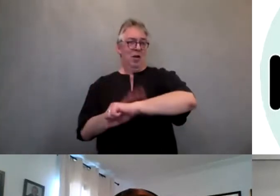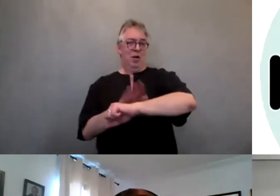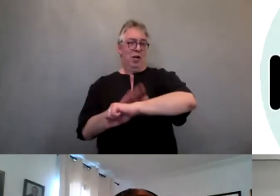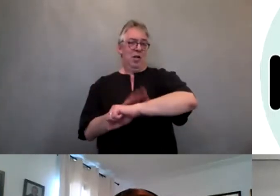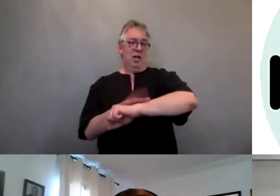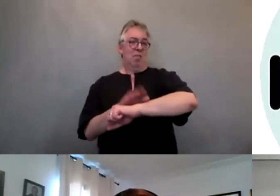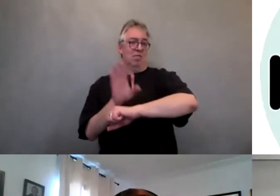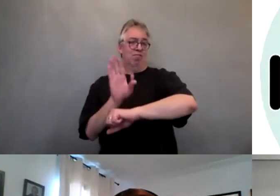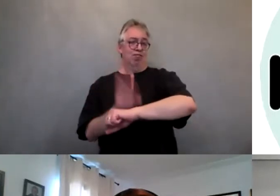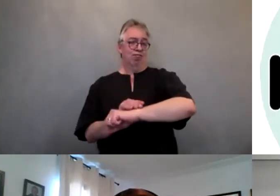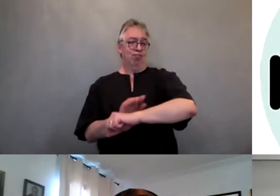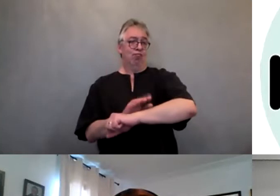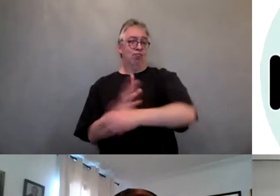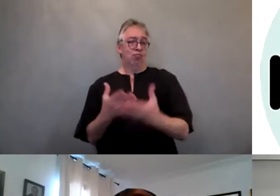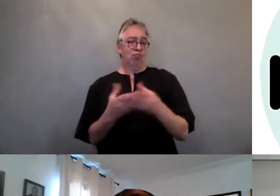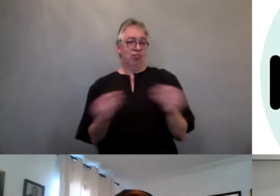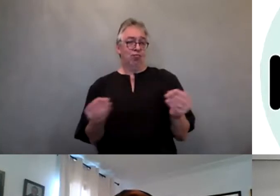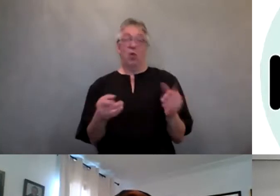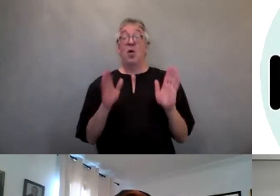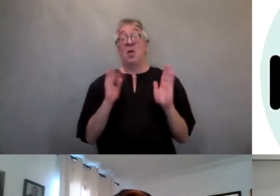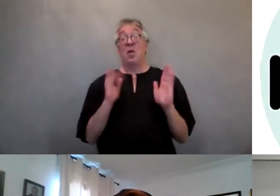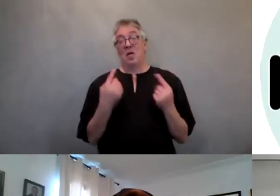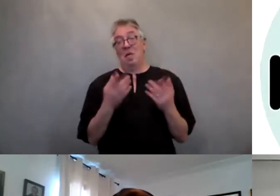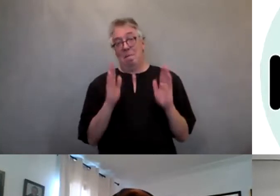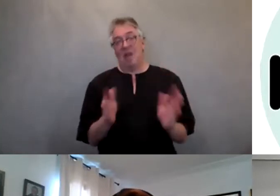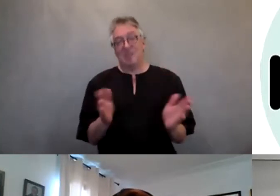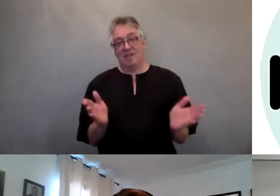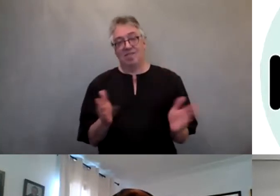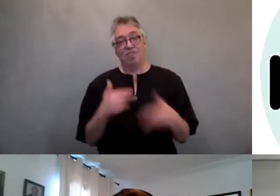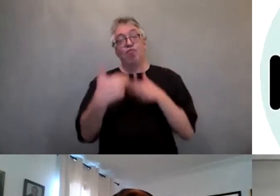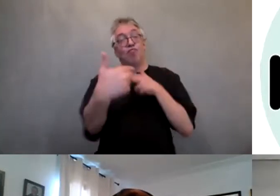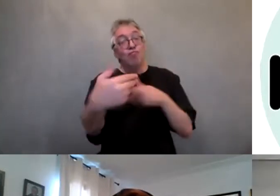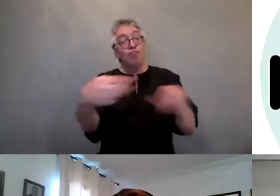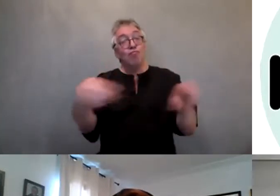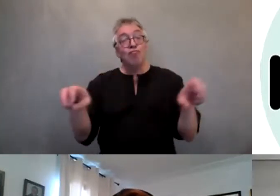? Okay. I think our time is over